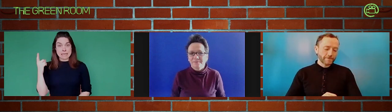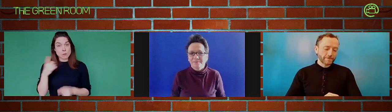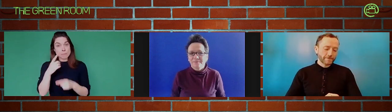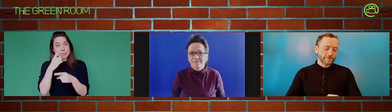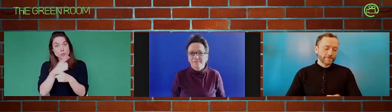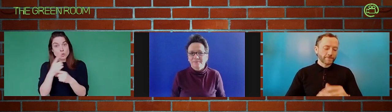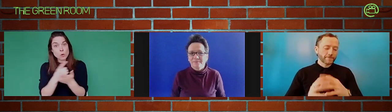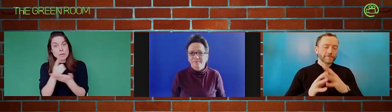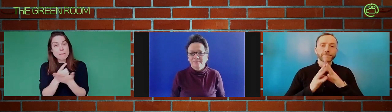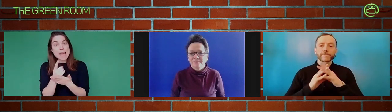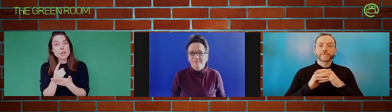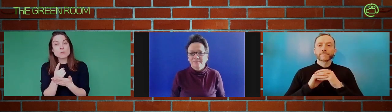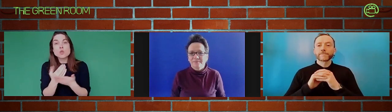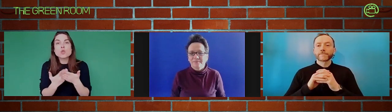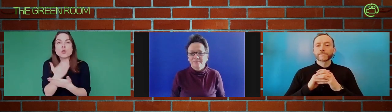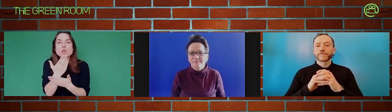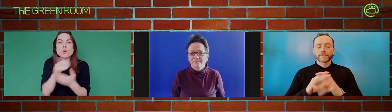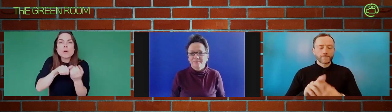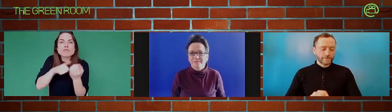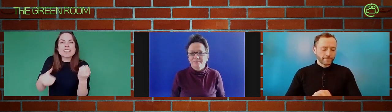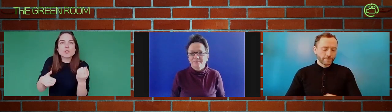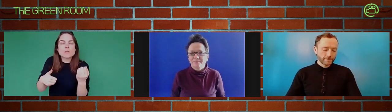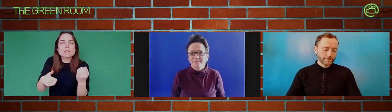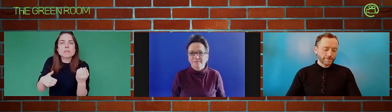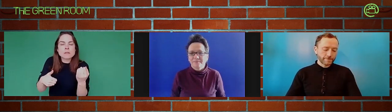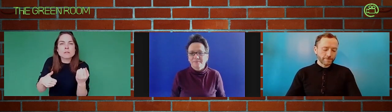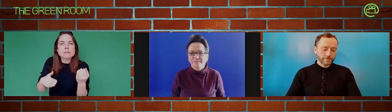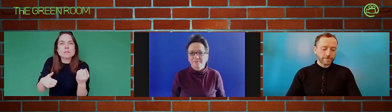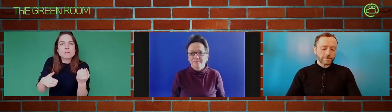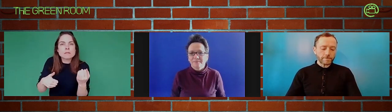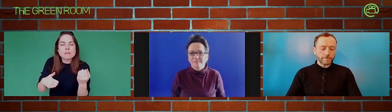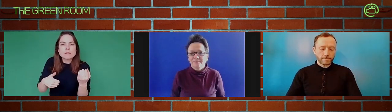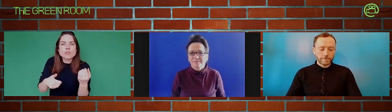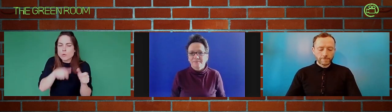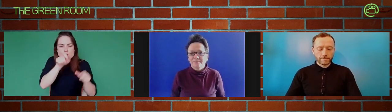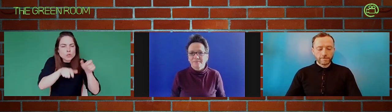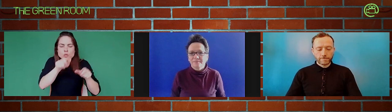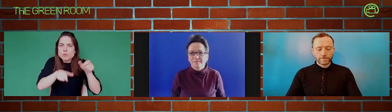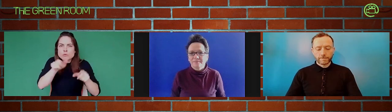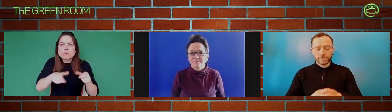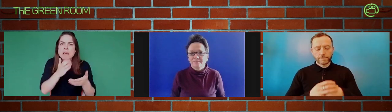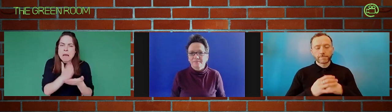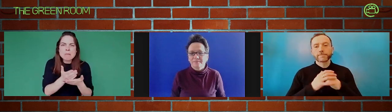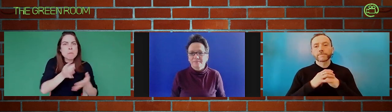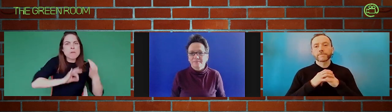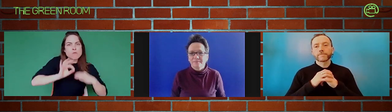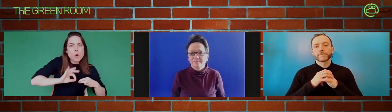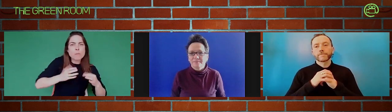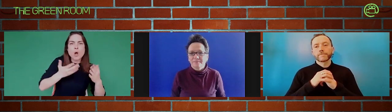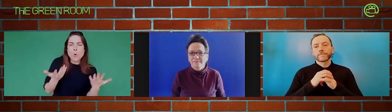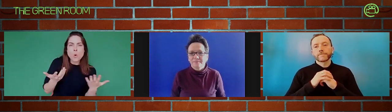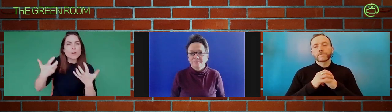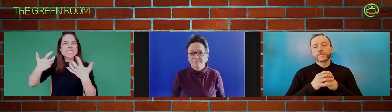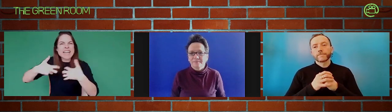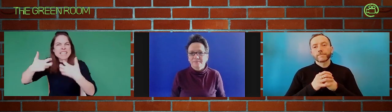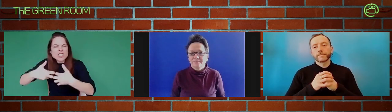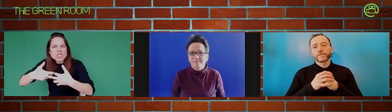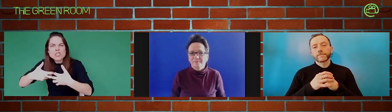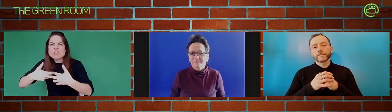whether it be performers, or technicians, etc. And they're encountering deaf and disabled artists out in the industry for